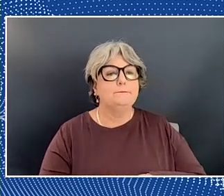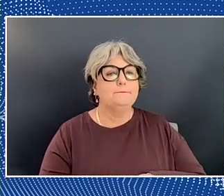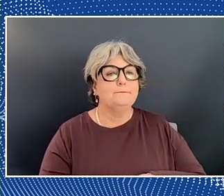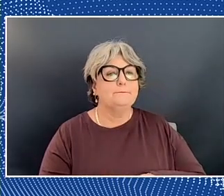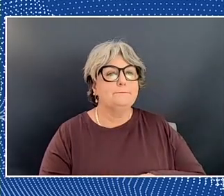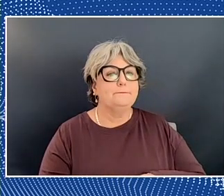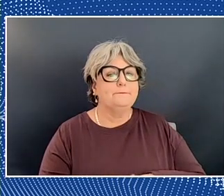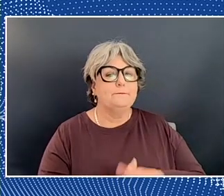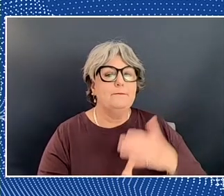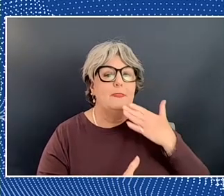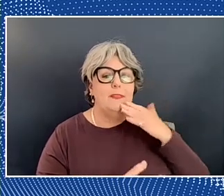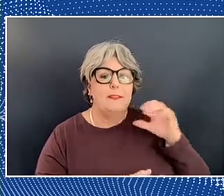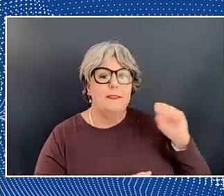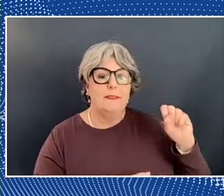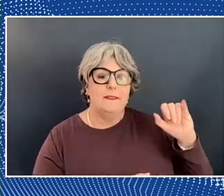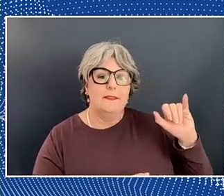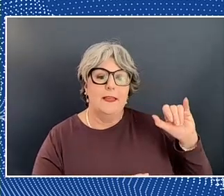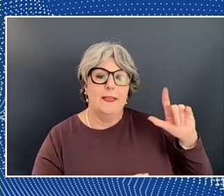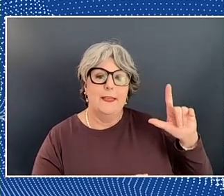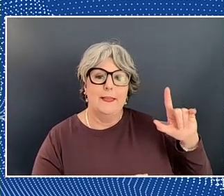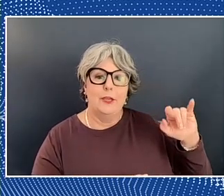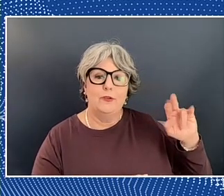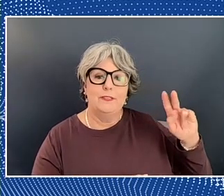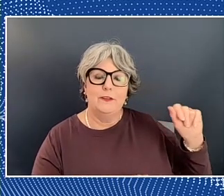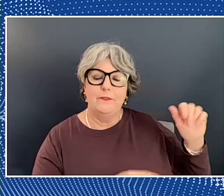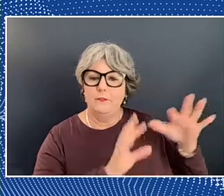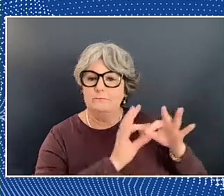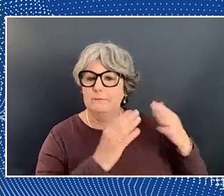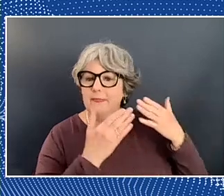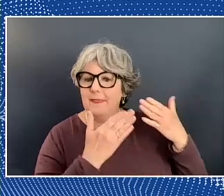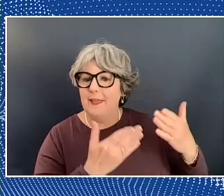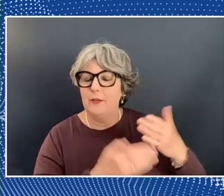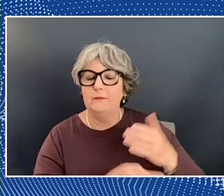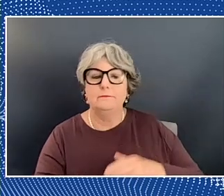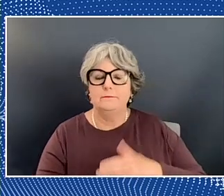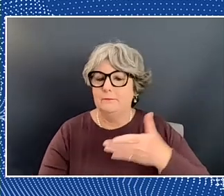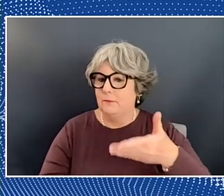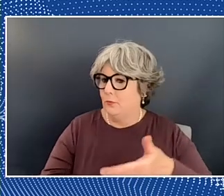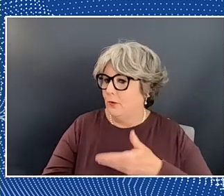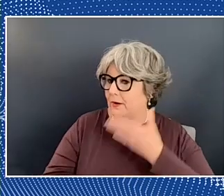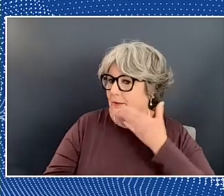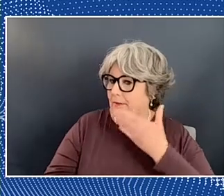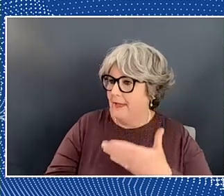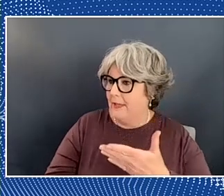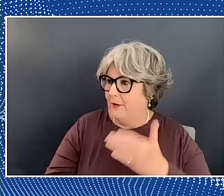Thank you, Sylvia, for your public commentary. You're welcome. Thank you for listening.